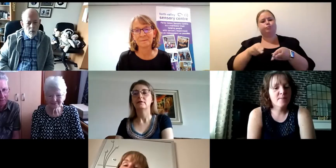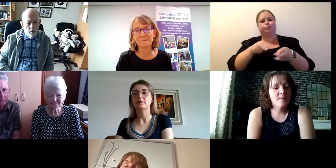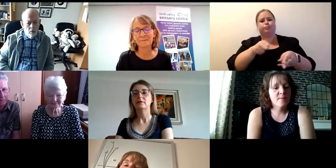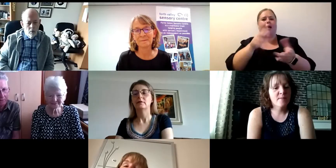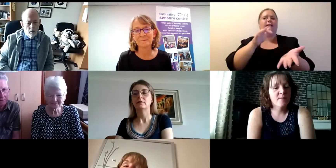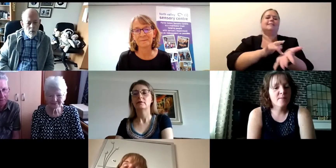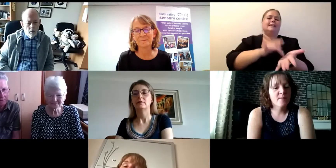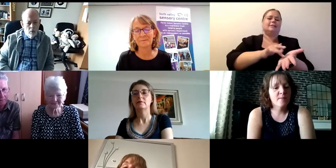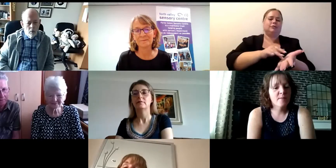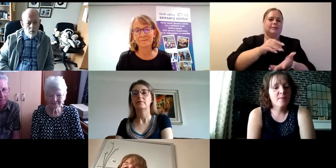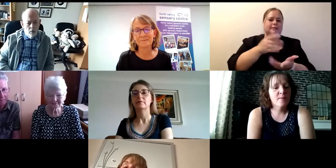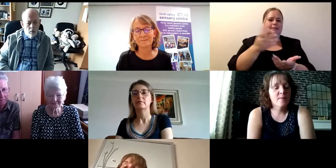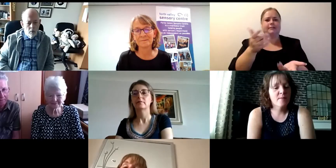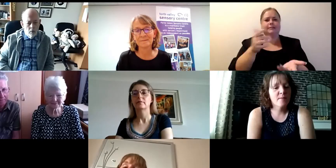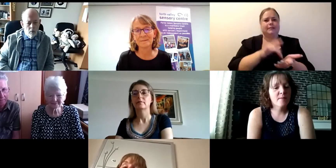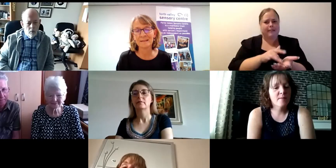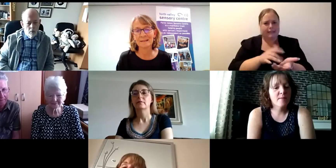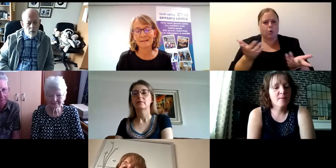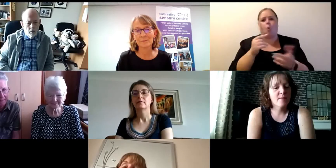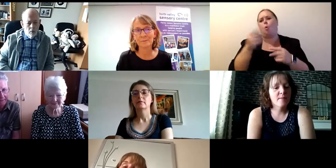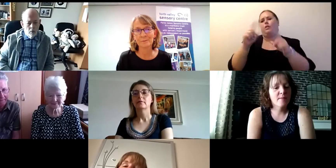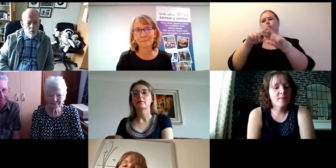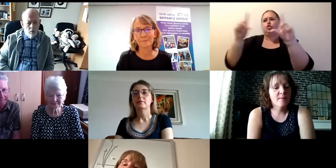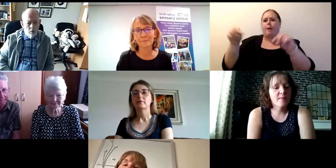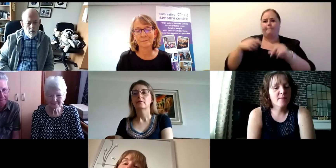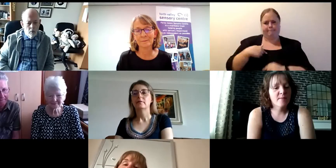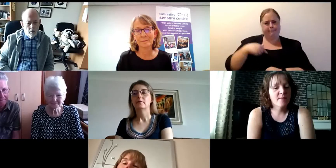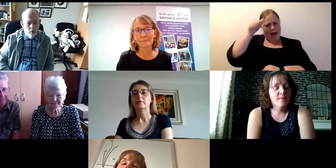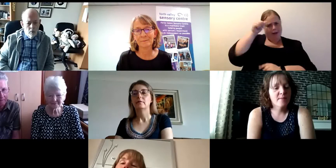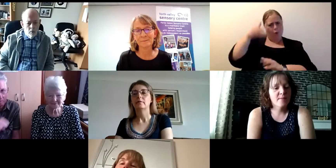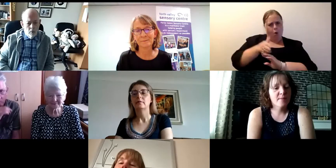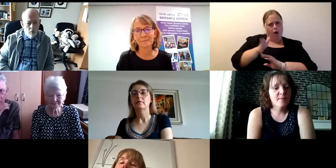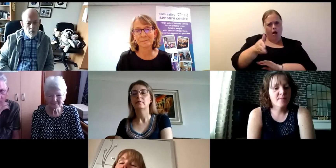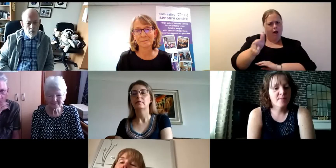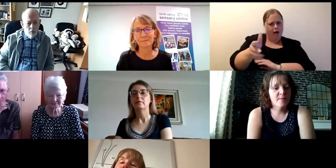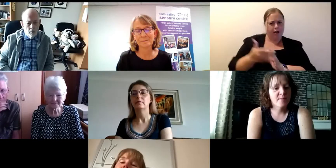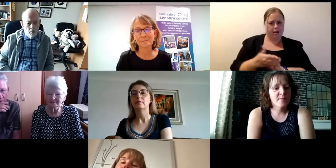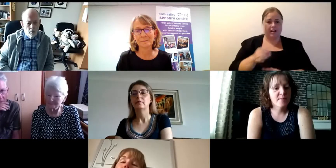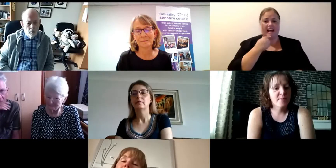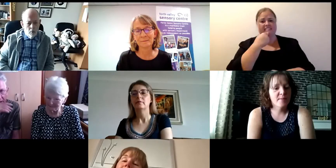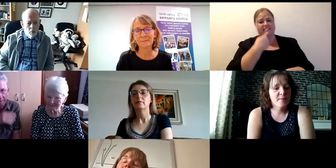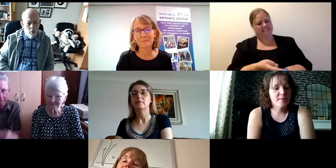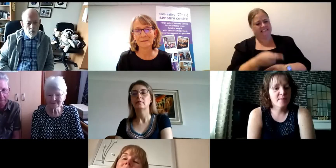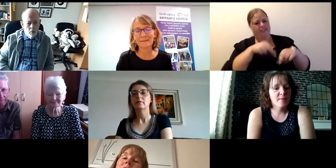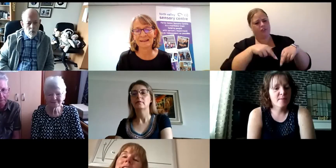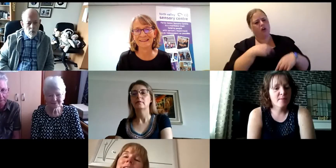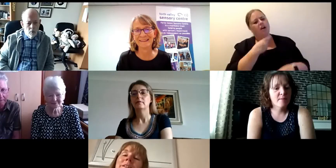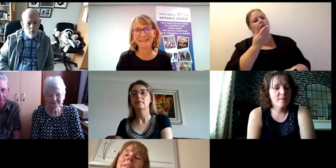you can't say to the dog, "ok lets go to Spain!" And the dog will take you to Spain!